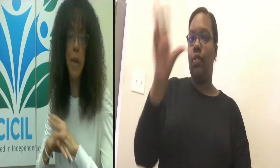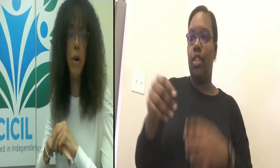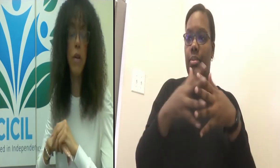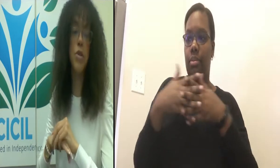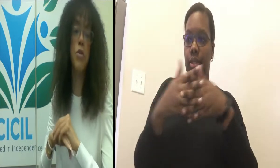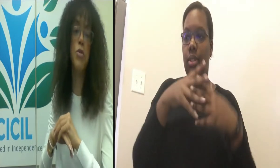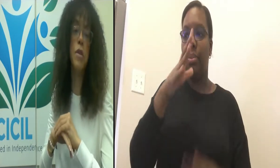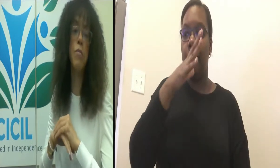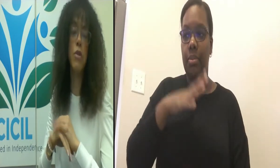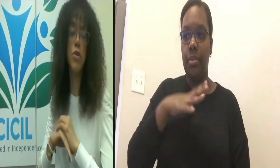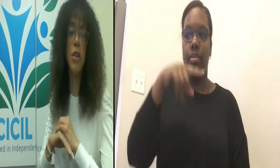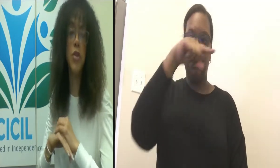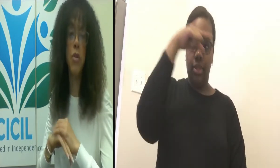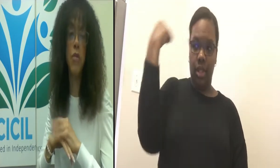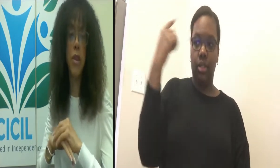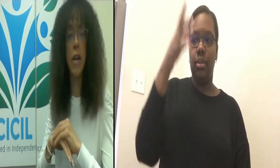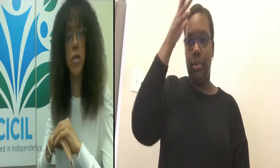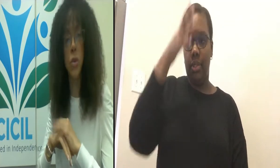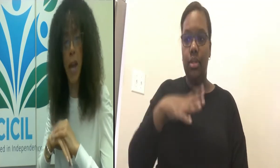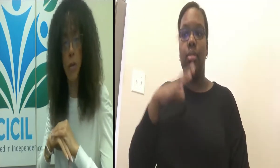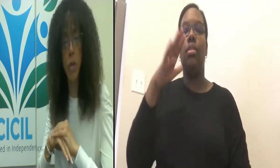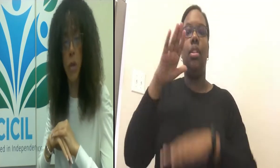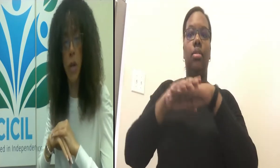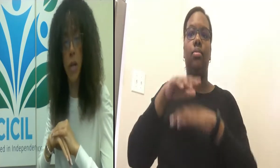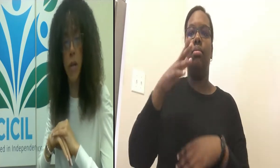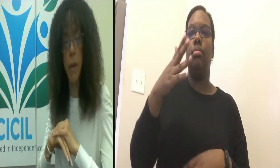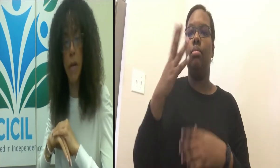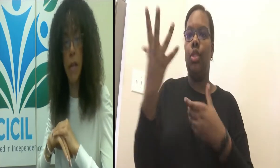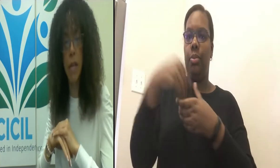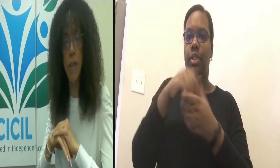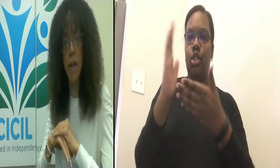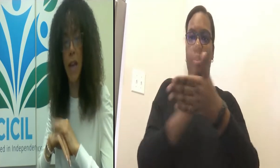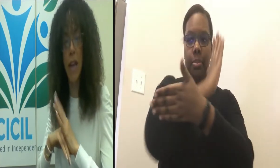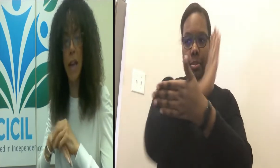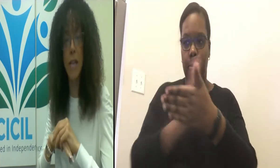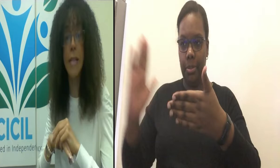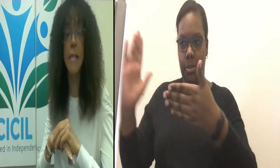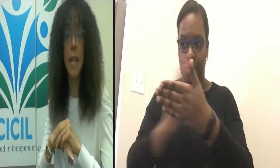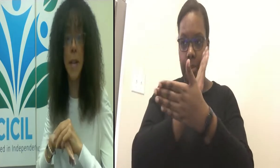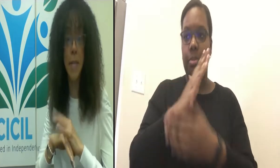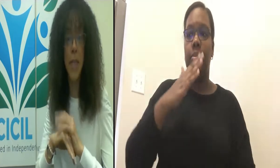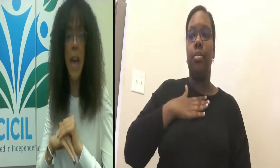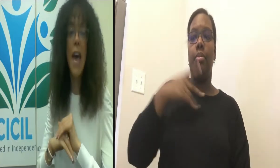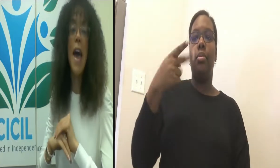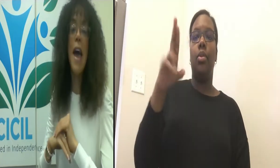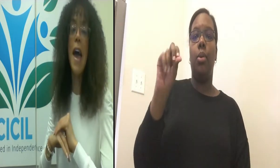the Autistic Self Advocacy Network in DC, also the board treasurer for the